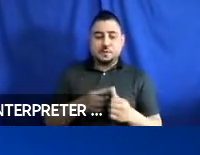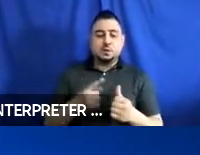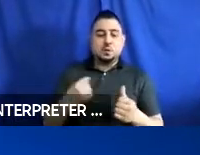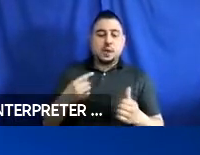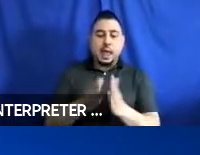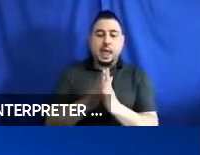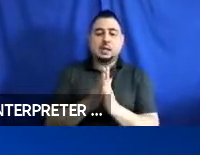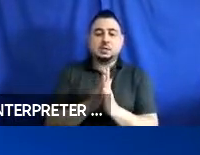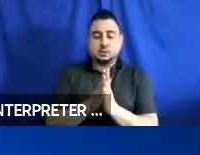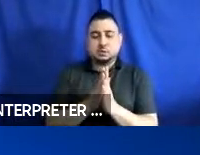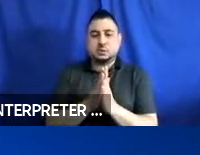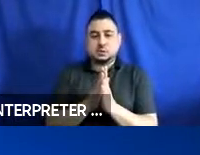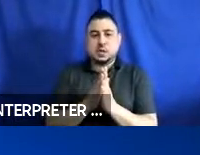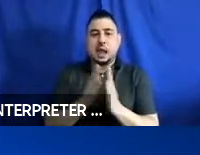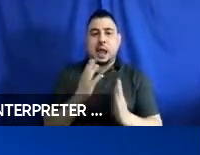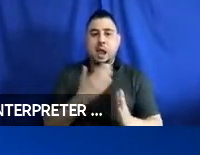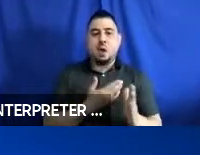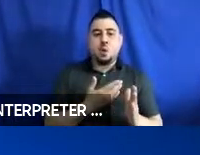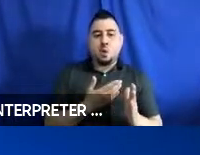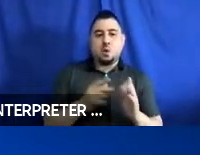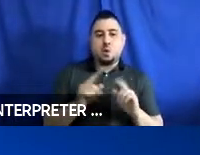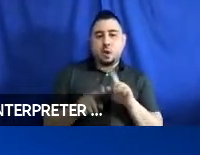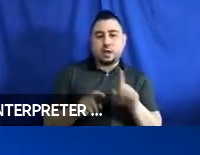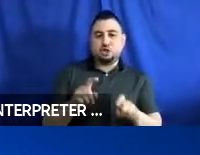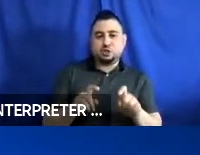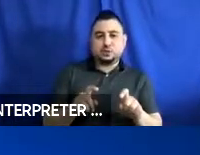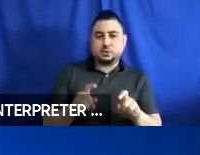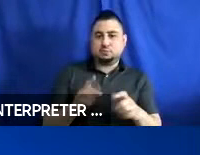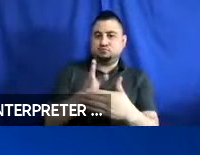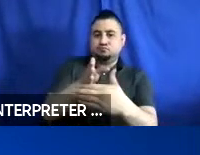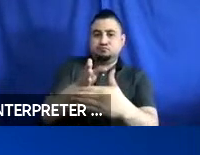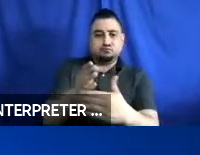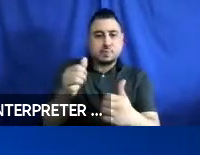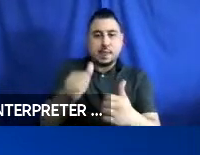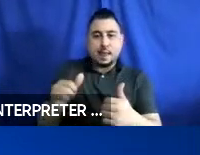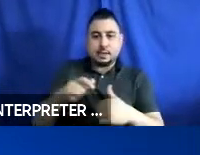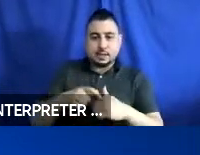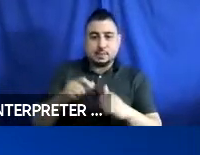to ask our presenters questions at any time during the event. You don’t need to wait